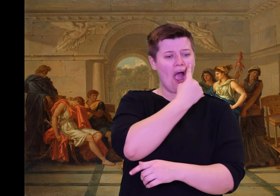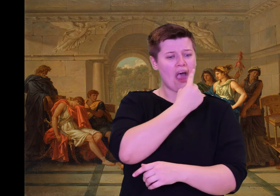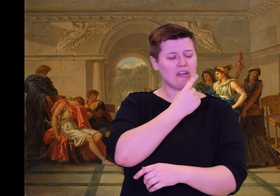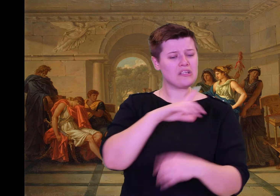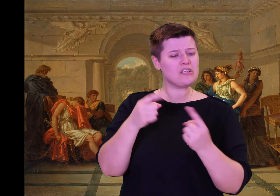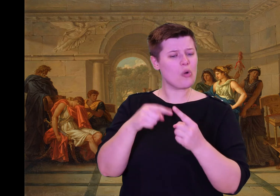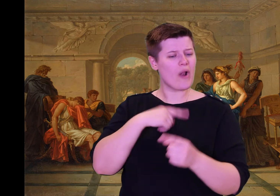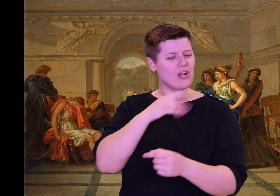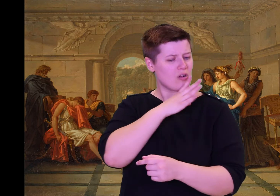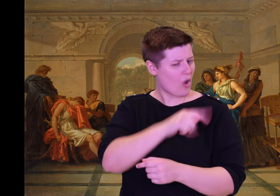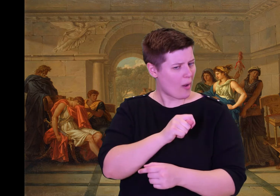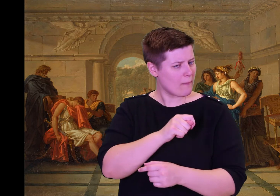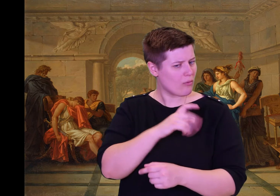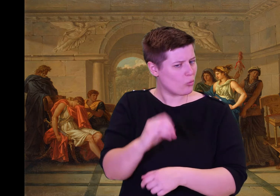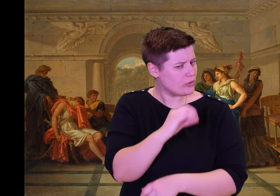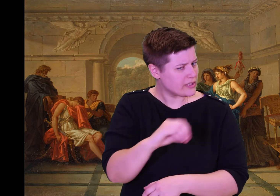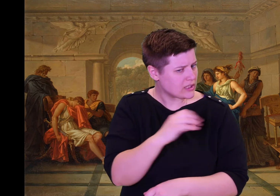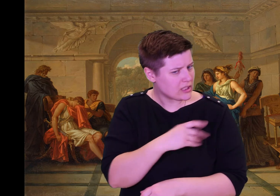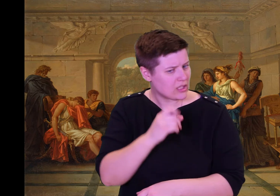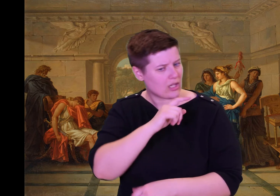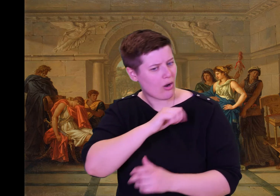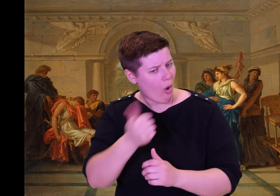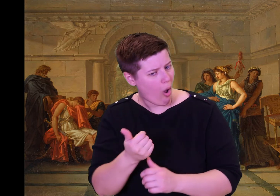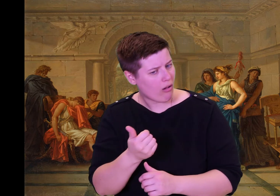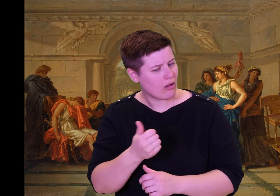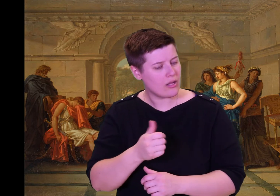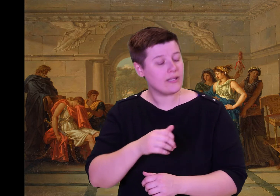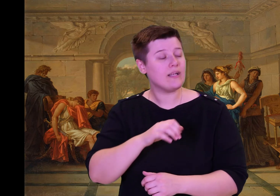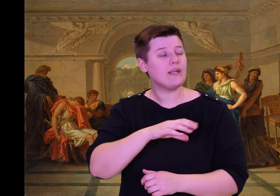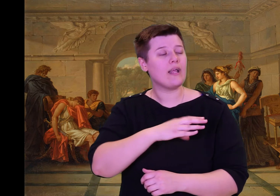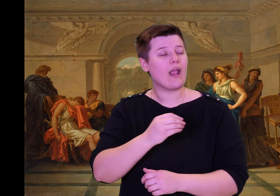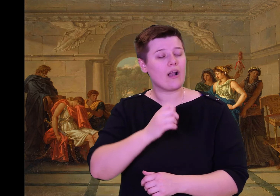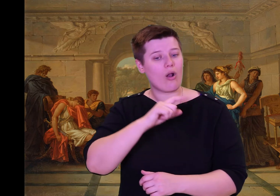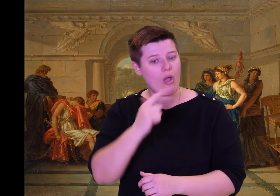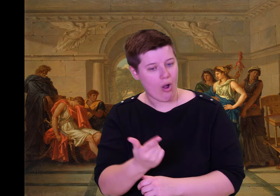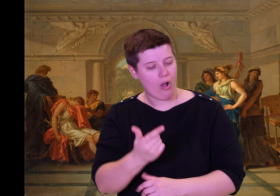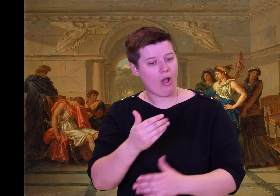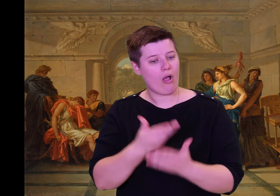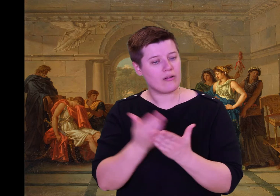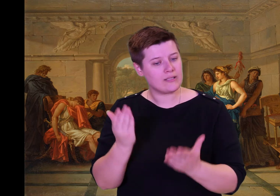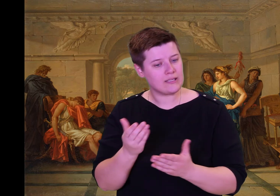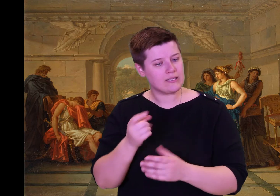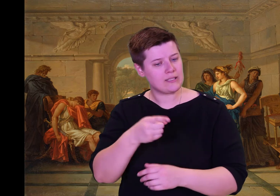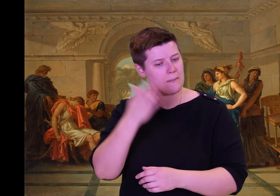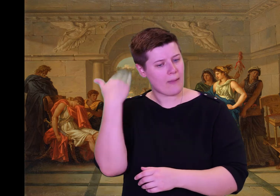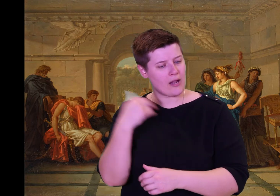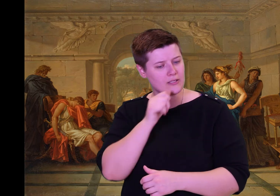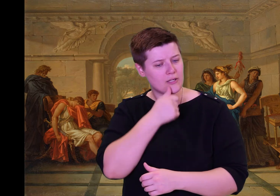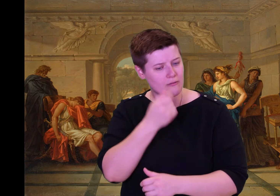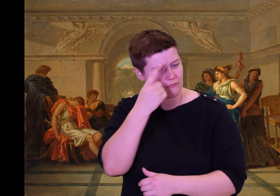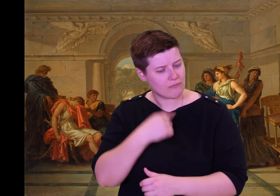behind, a little newborn baby, the day the Greeks marched off to Troy."